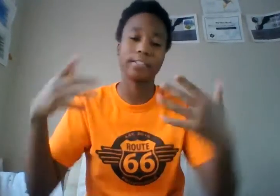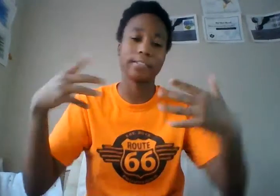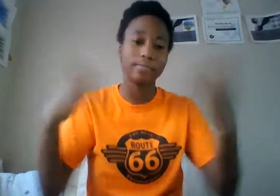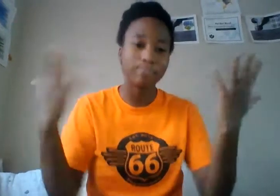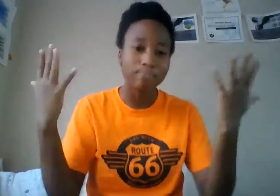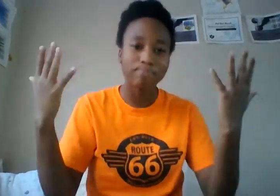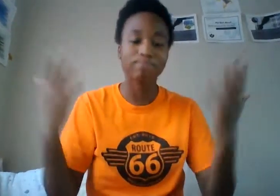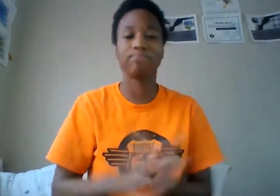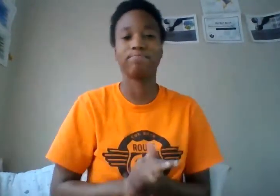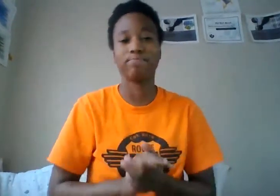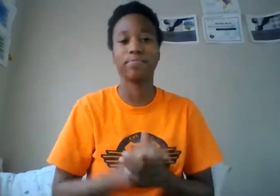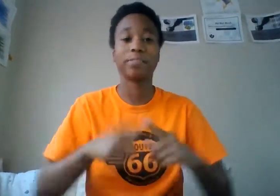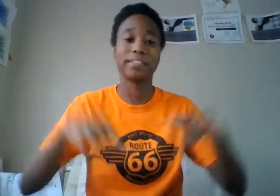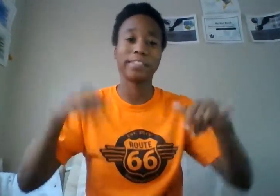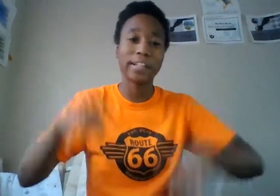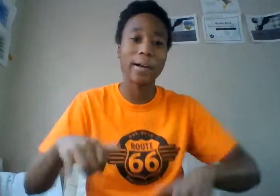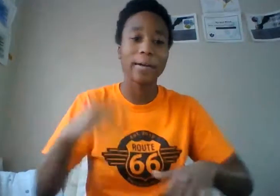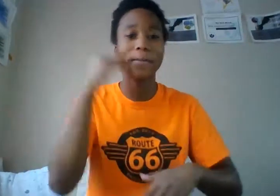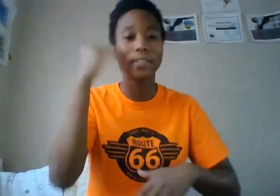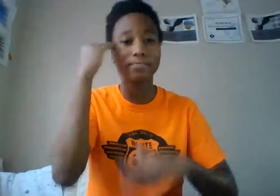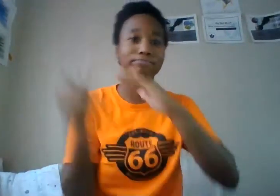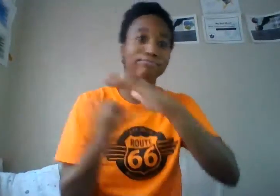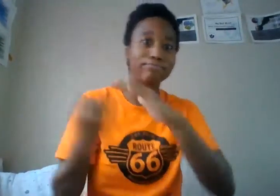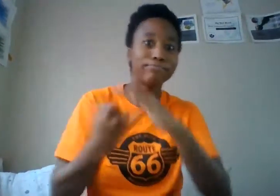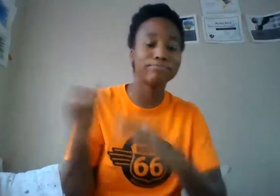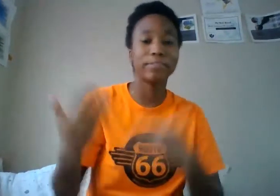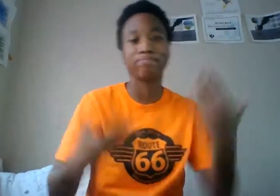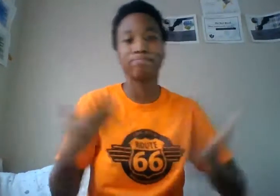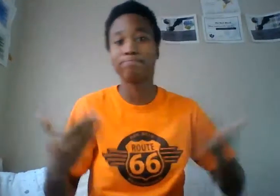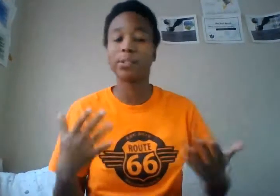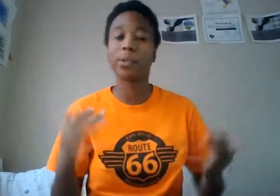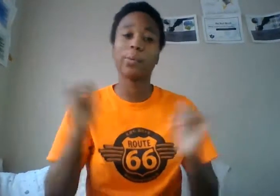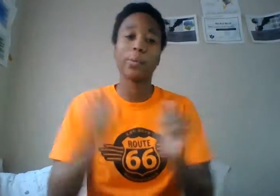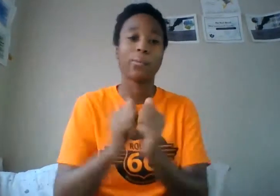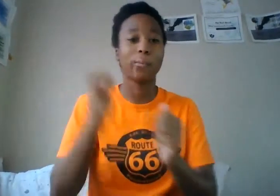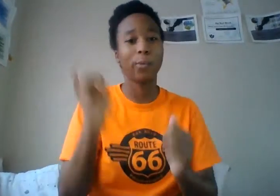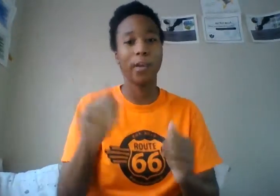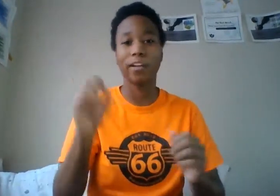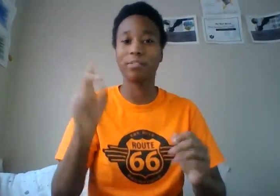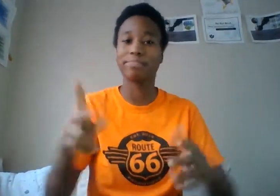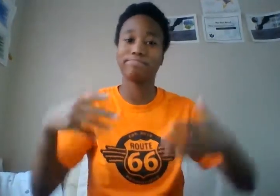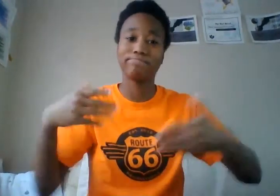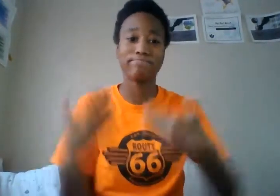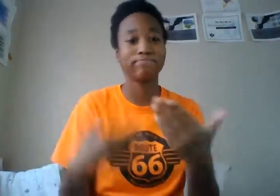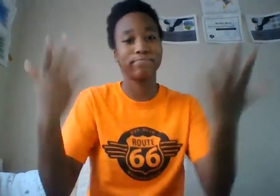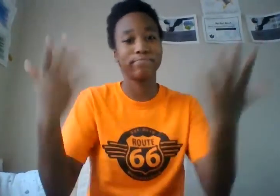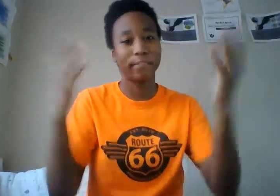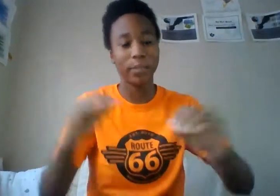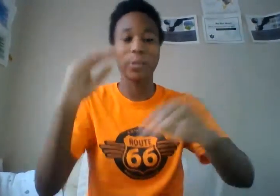so well but I'm staying home. it's was since isolated process with it's okay alright move on.